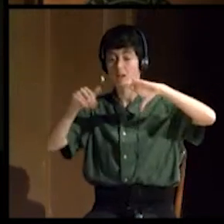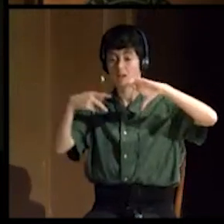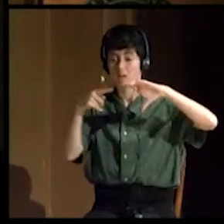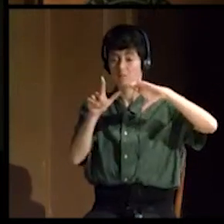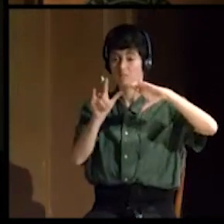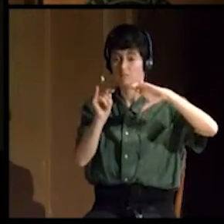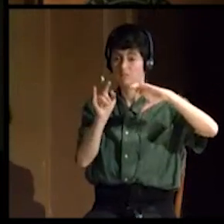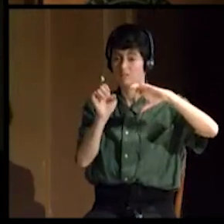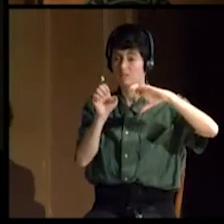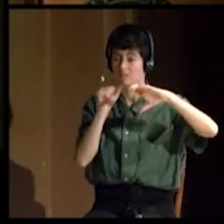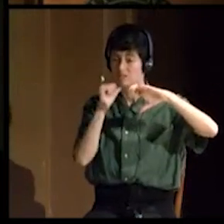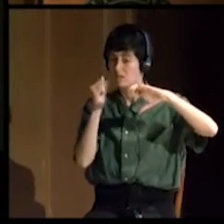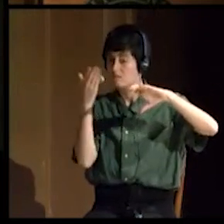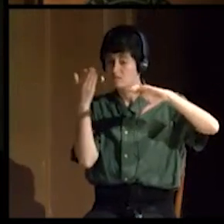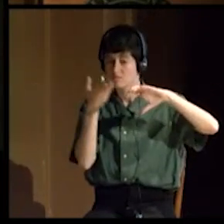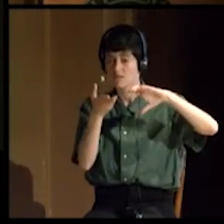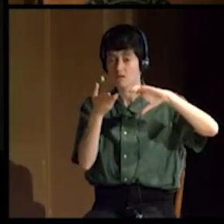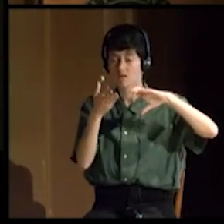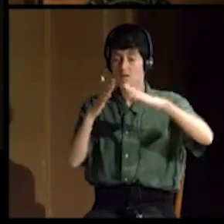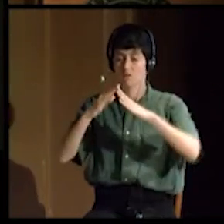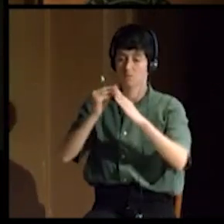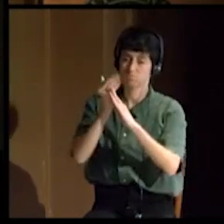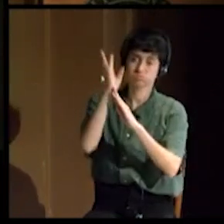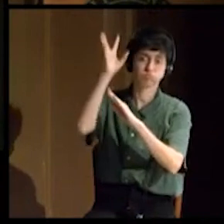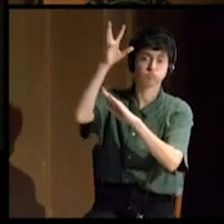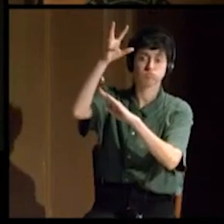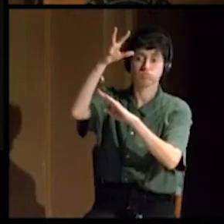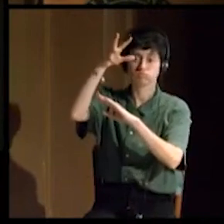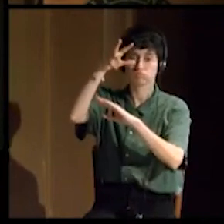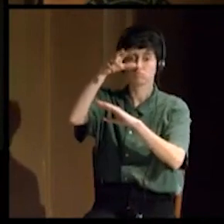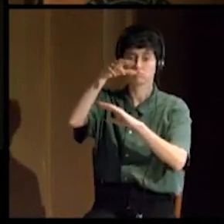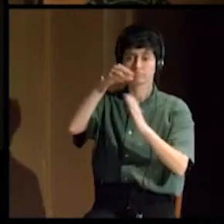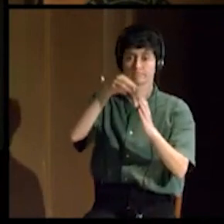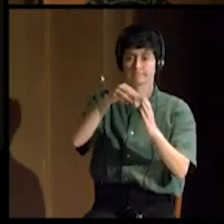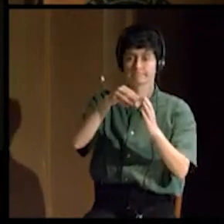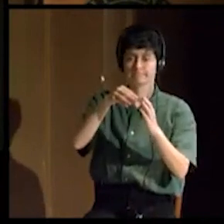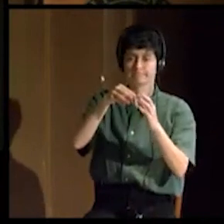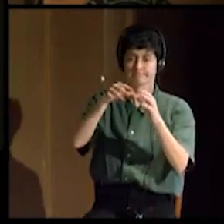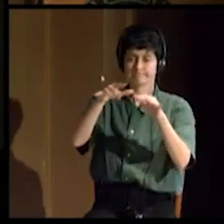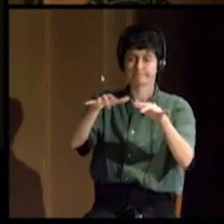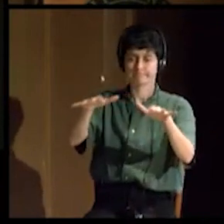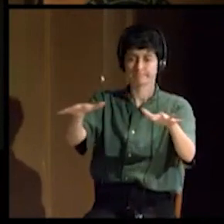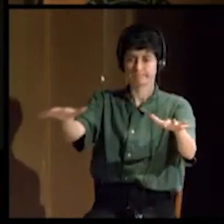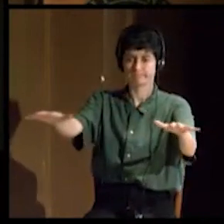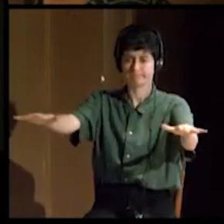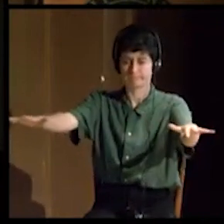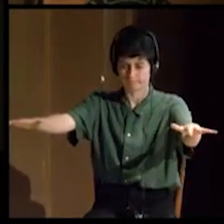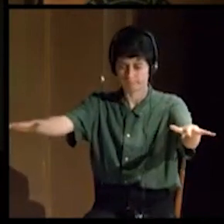So for some reason, these rocks are not actually erupting, though we observe them in these batholiths.